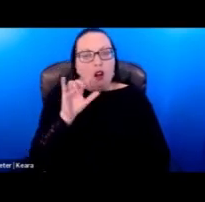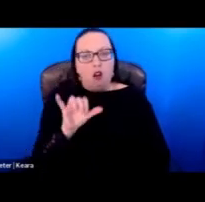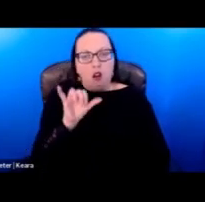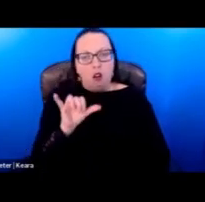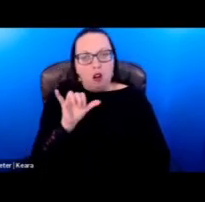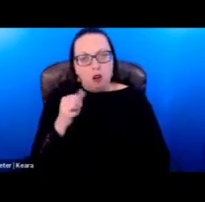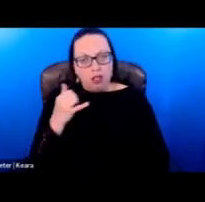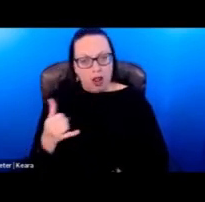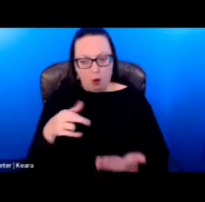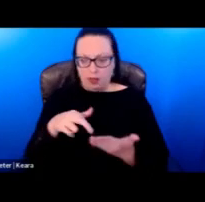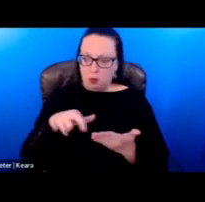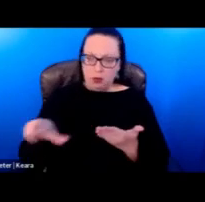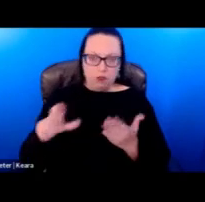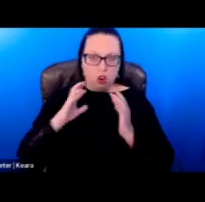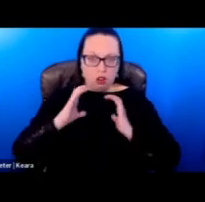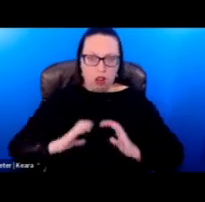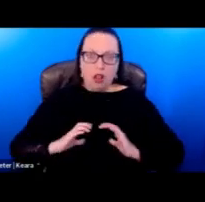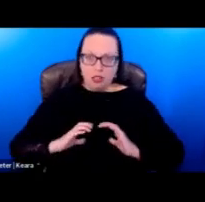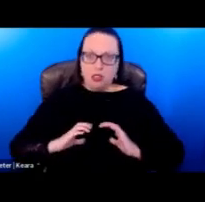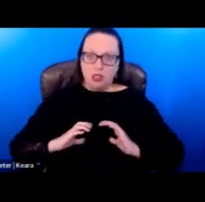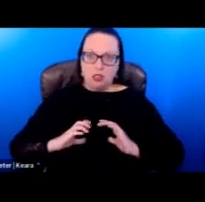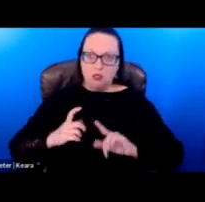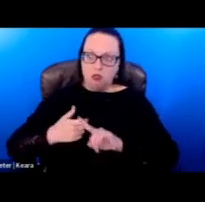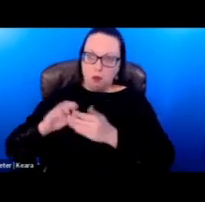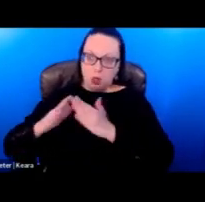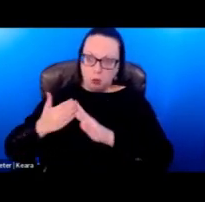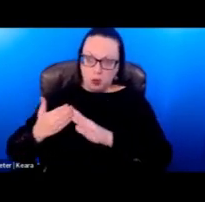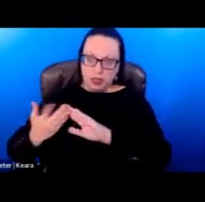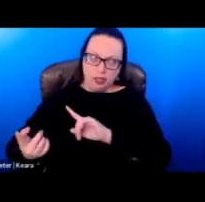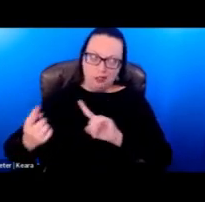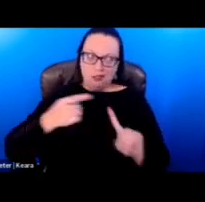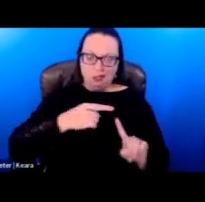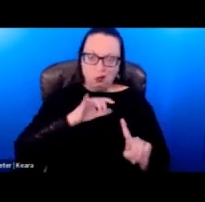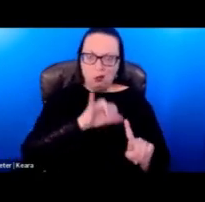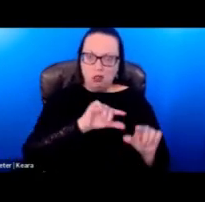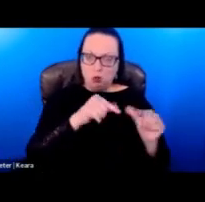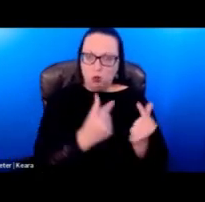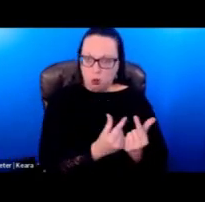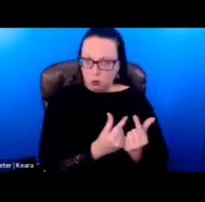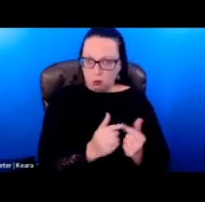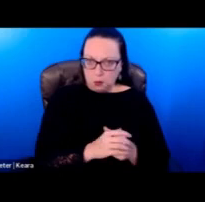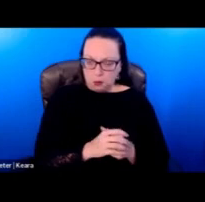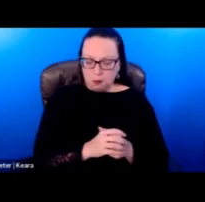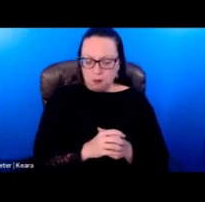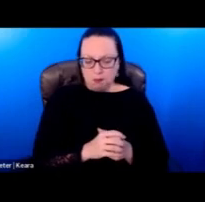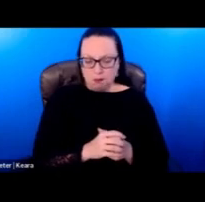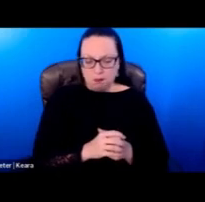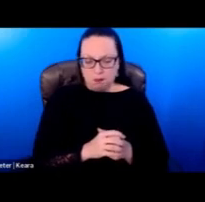community that they also know are living with brain injury to this group. And, you know, I can't tell you like that there's